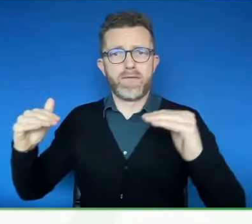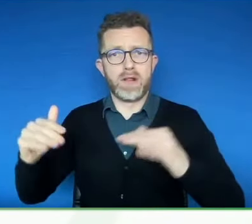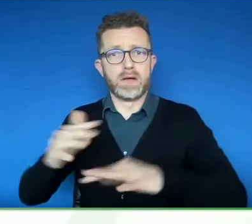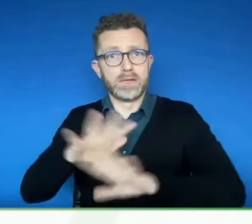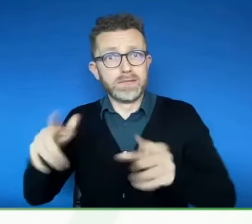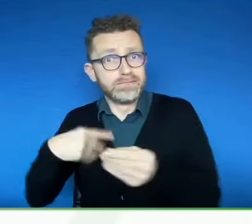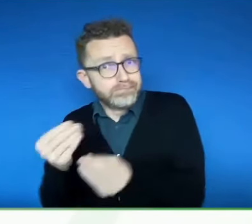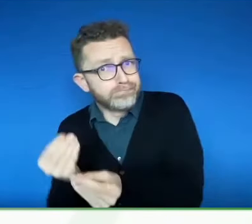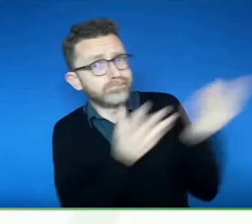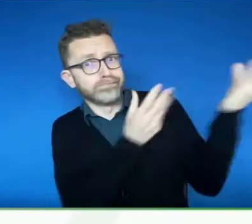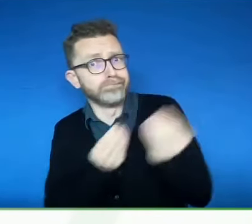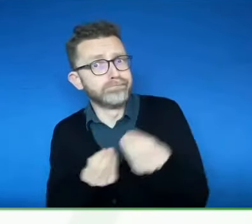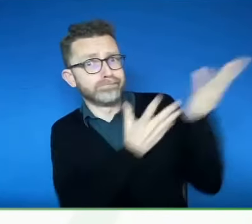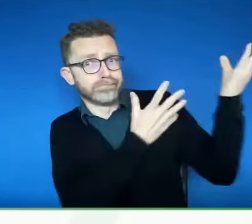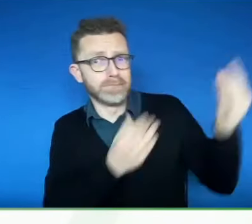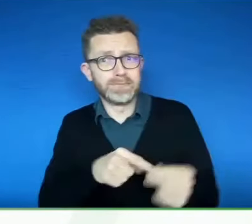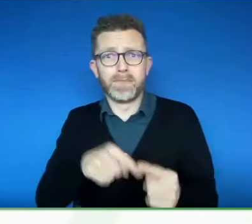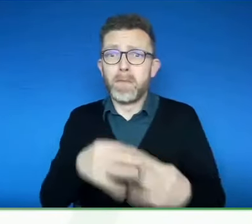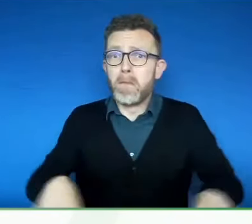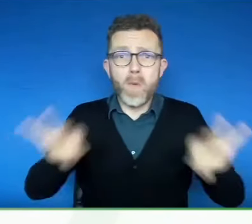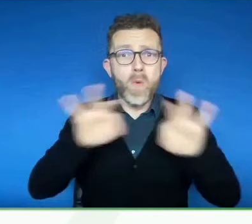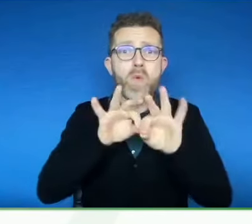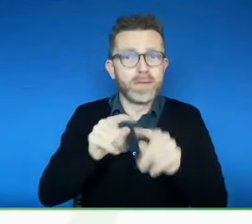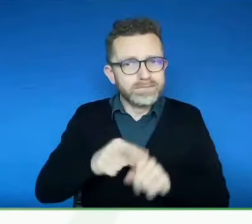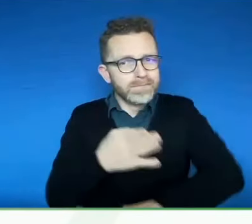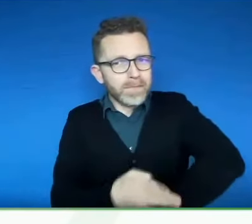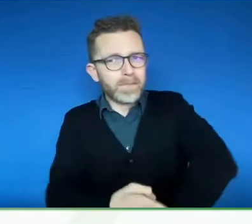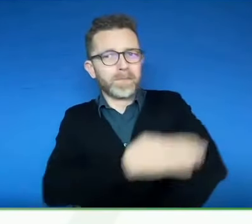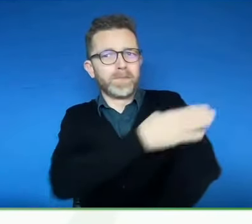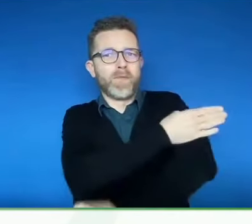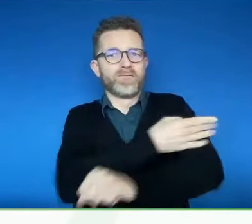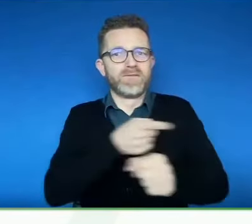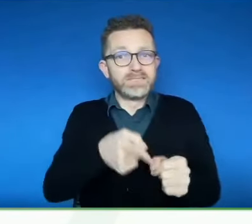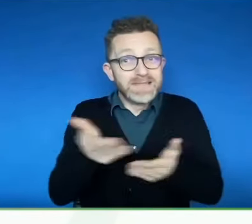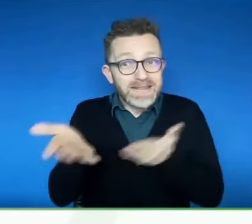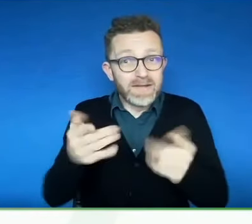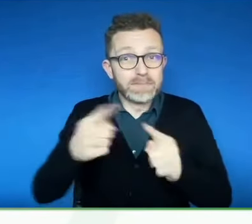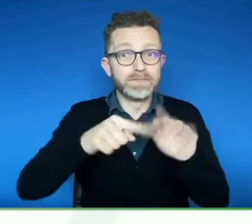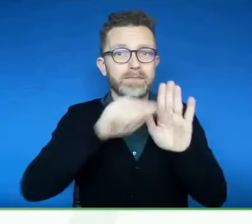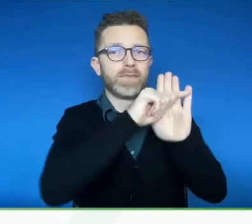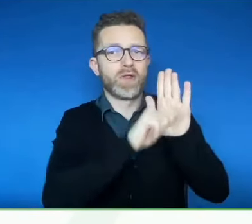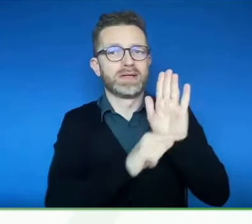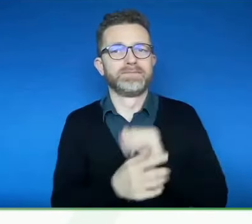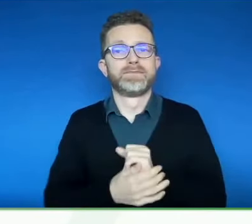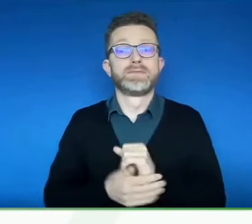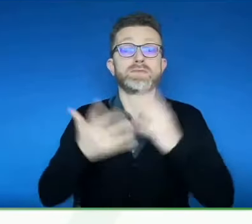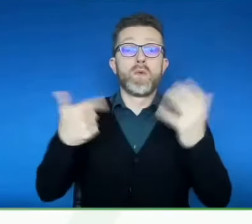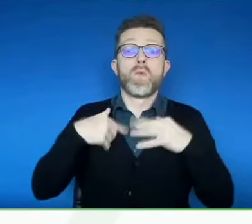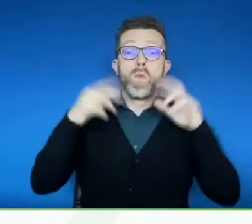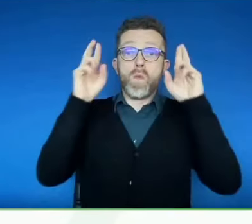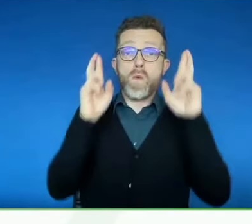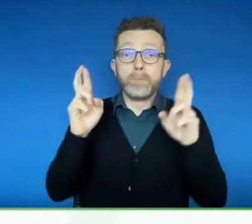This is the aim of the program. This is a slightly more detailed explanation, and I hope that you